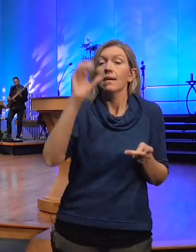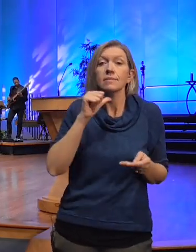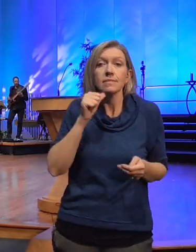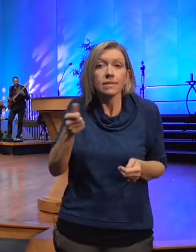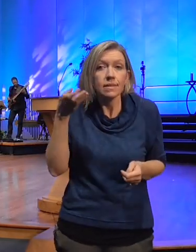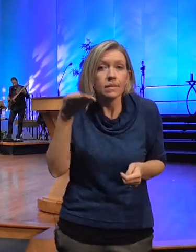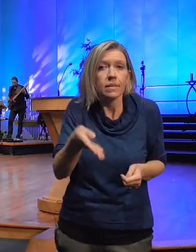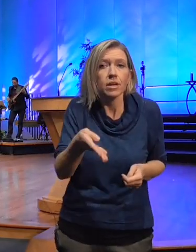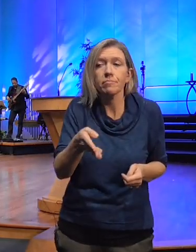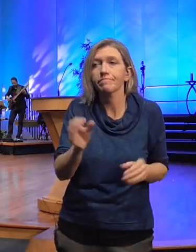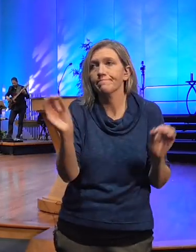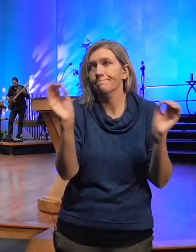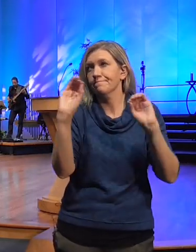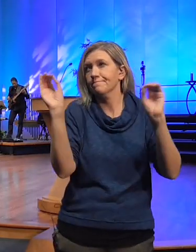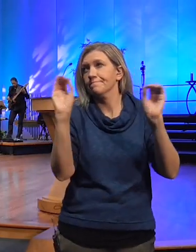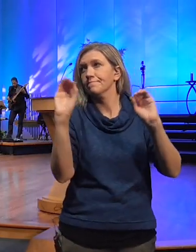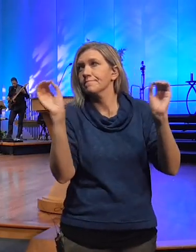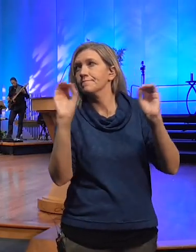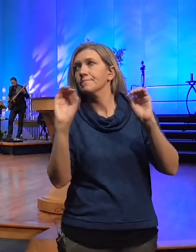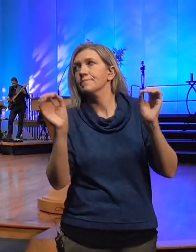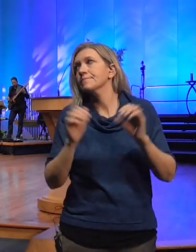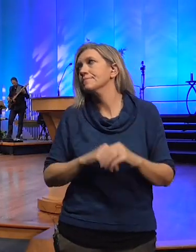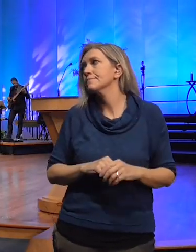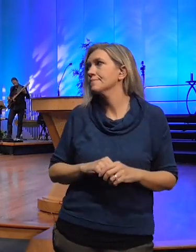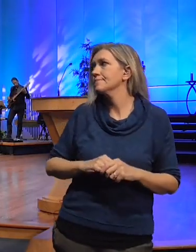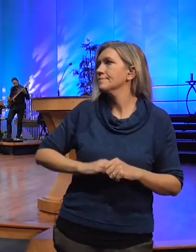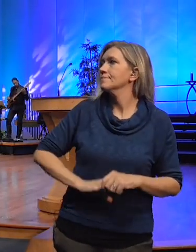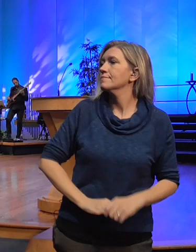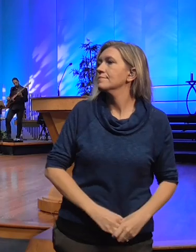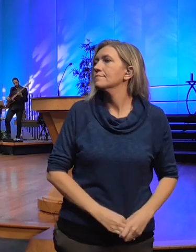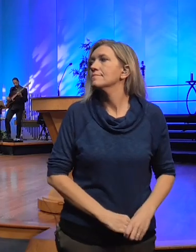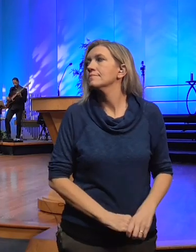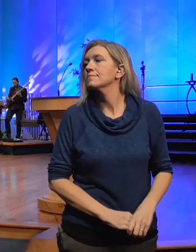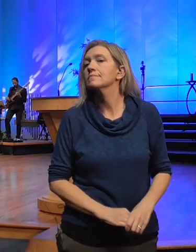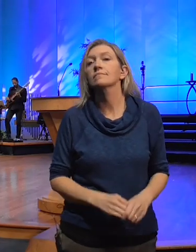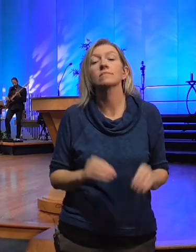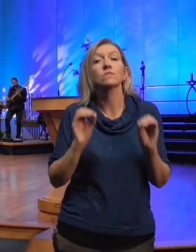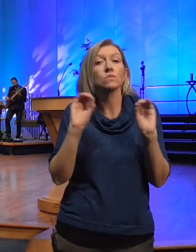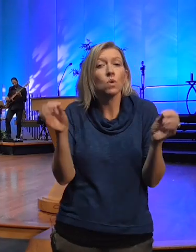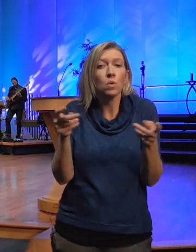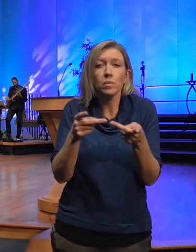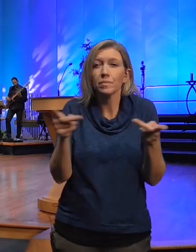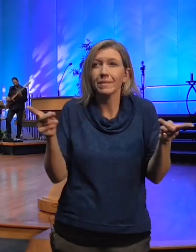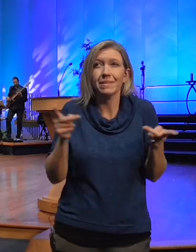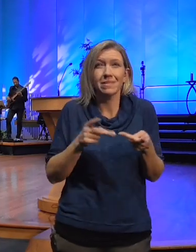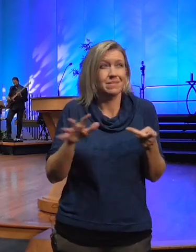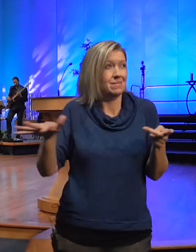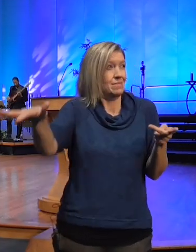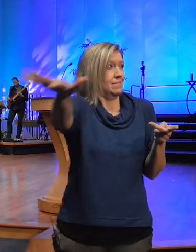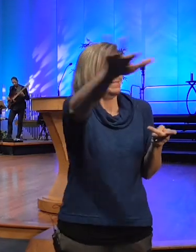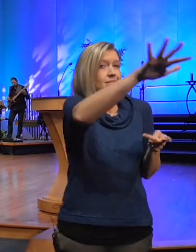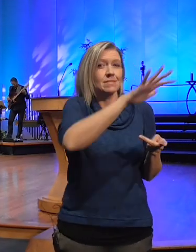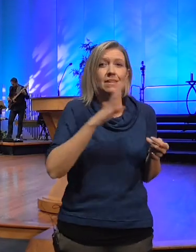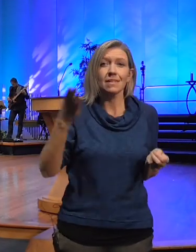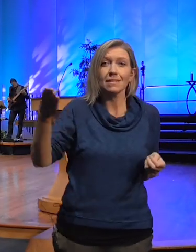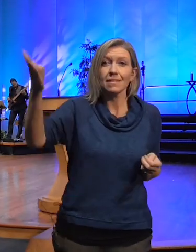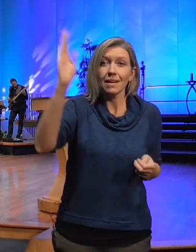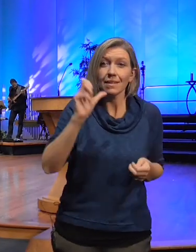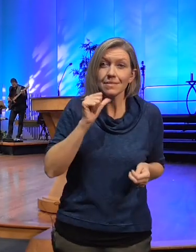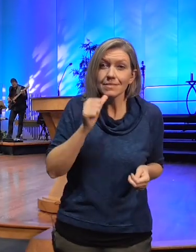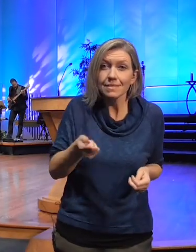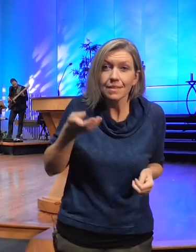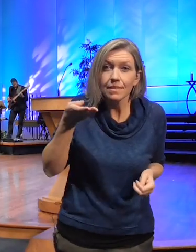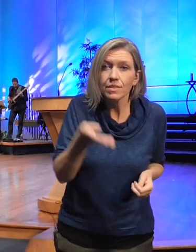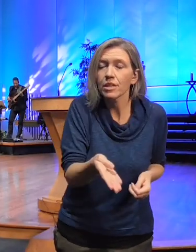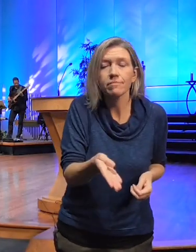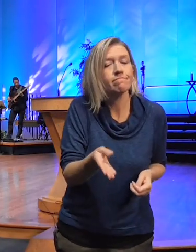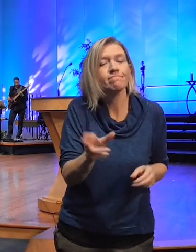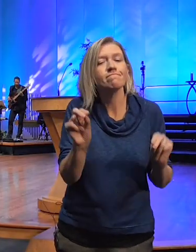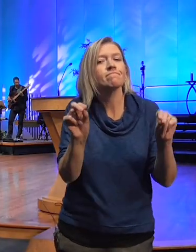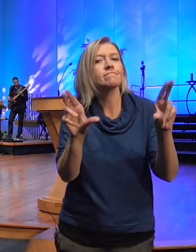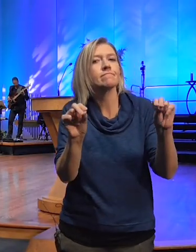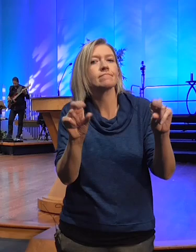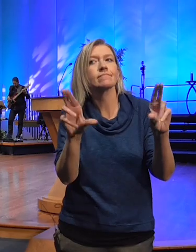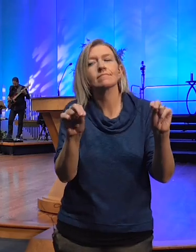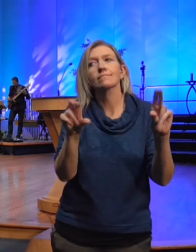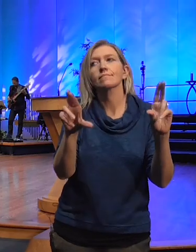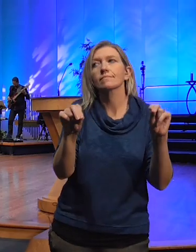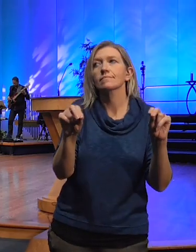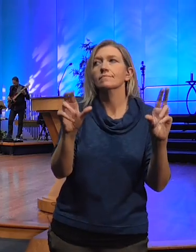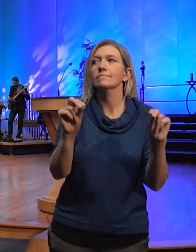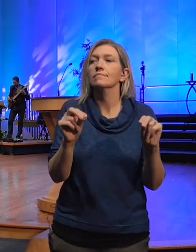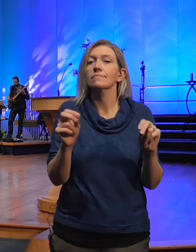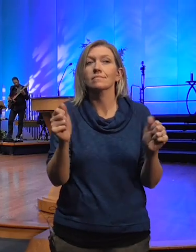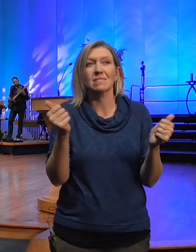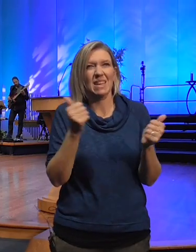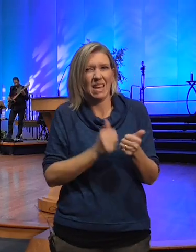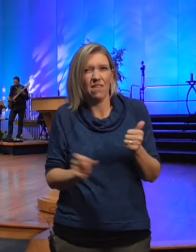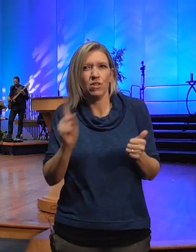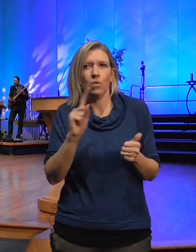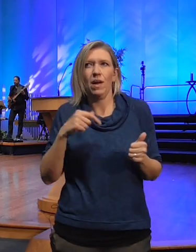not there is no way that God is Not everywhere I am I know what